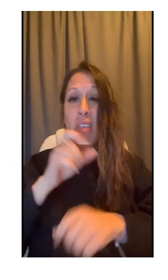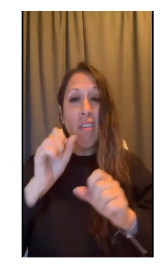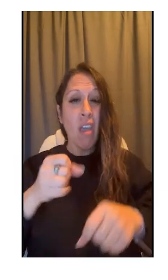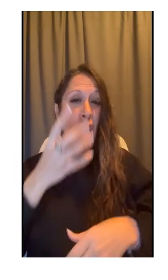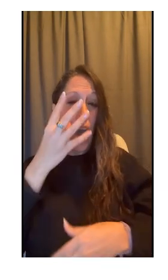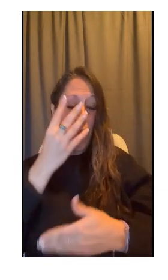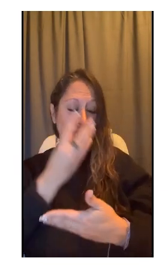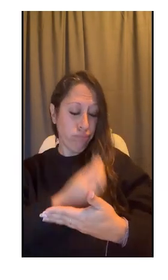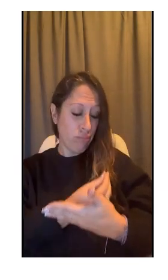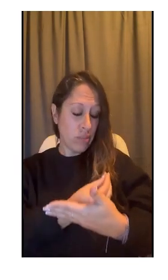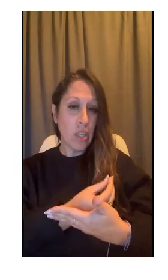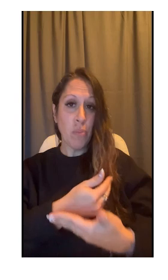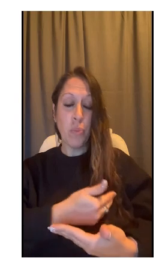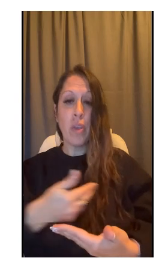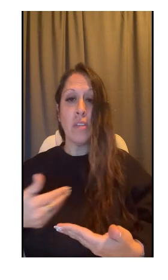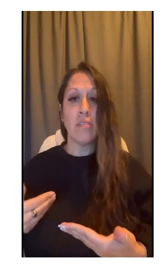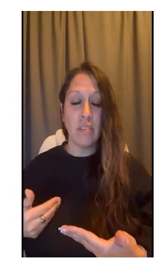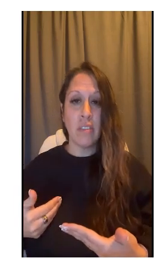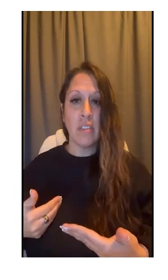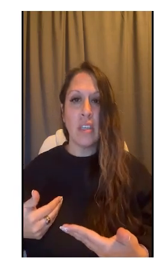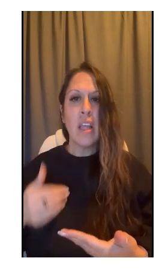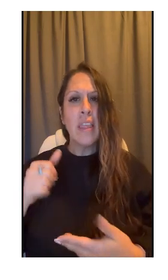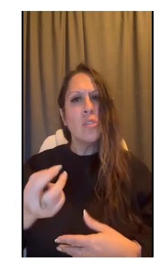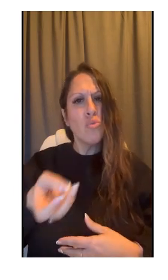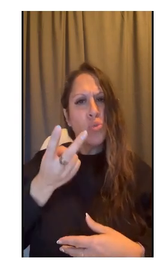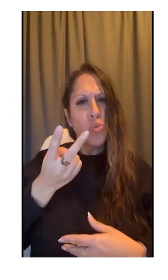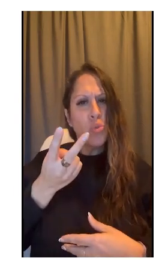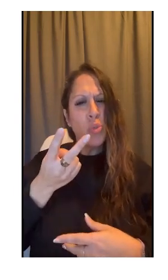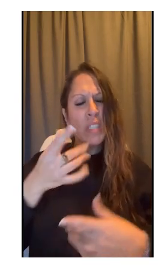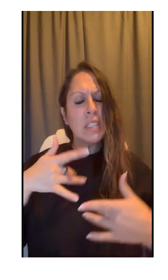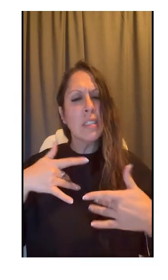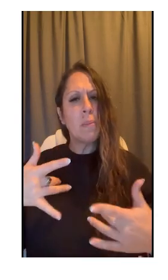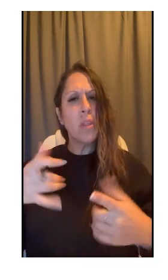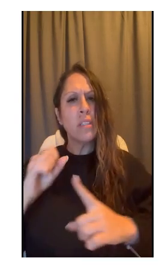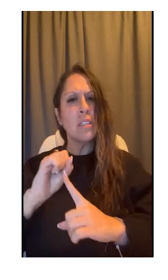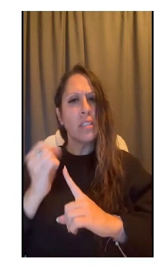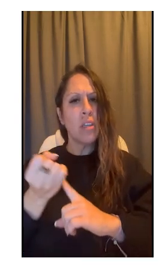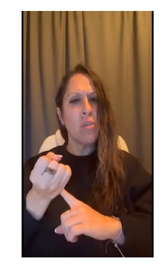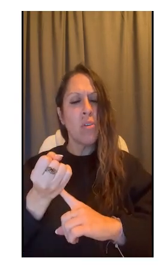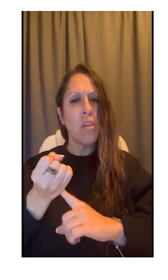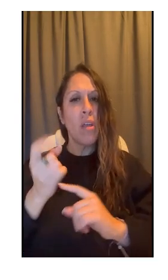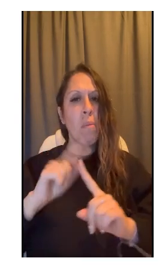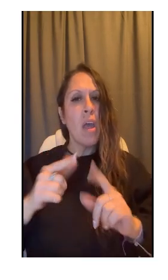These are only two typical scenarios. There are other Ways that babies can present with tongue ties.